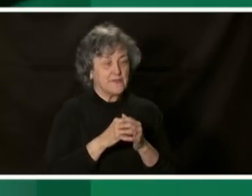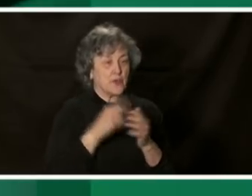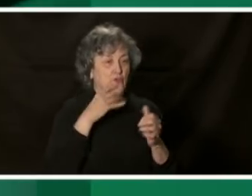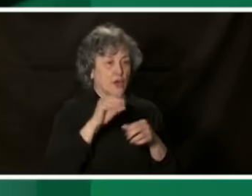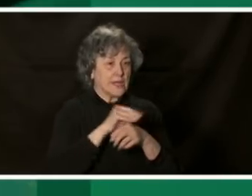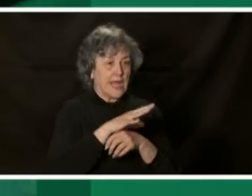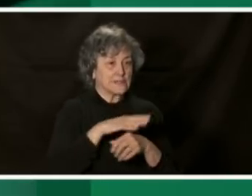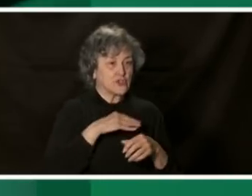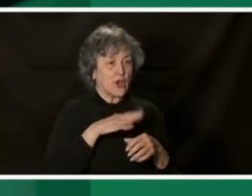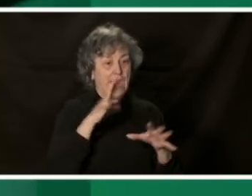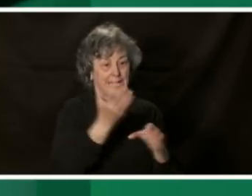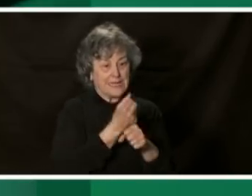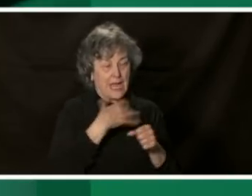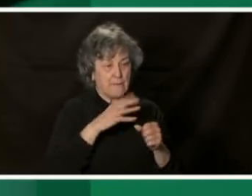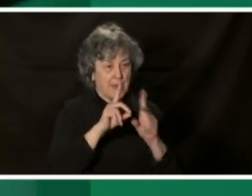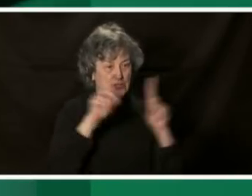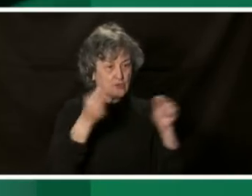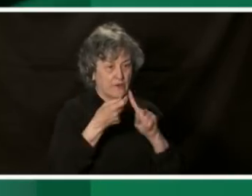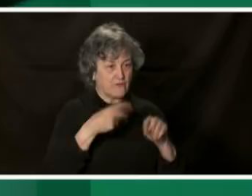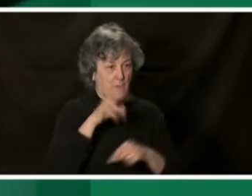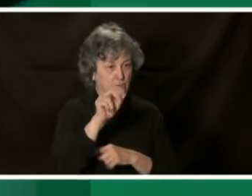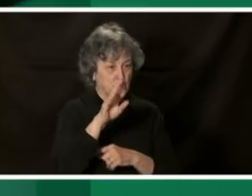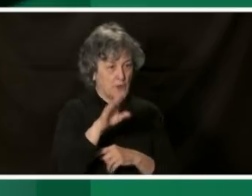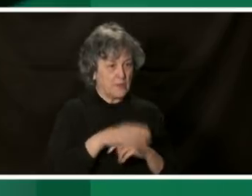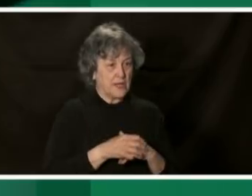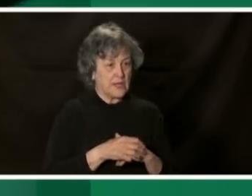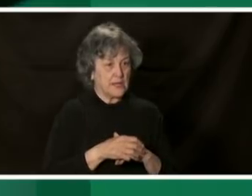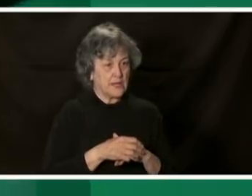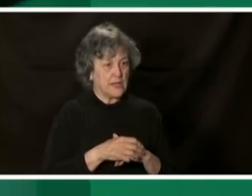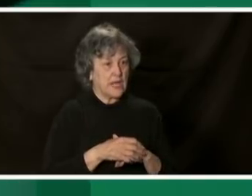I HAVE GAINED SKILLS AND KNOWLEDGE. AND I JUST WANT TO SAY, GO BLAZERS.